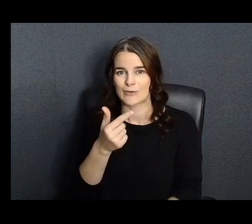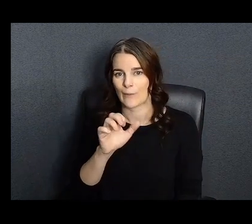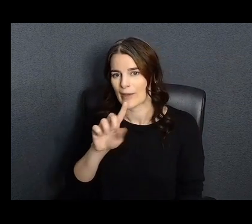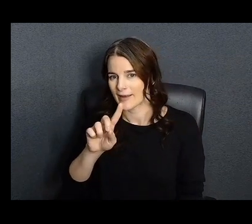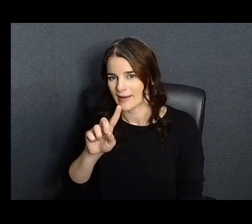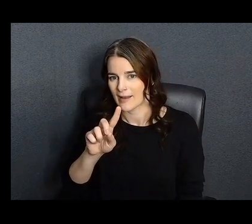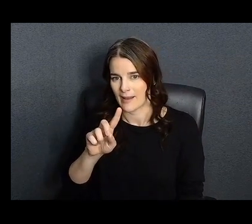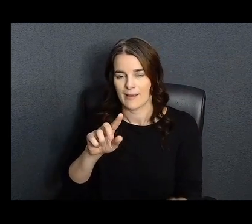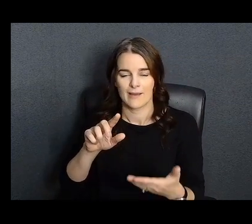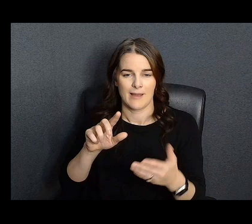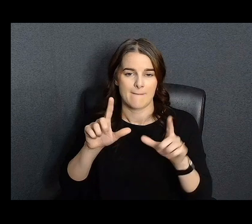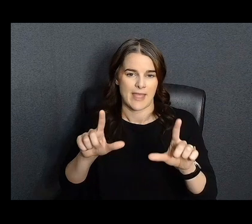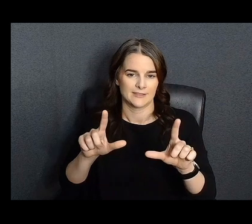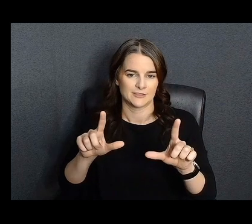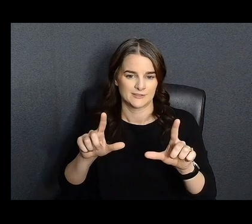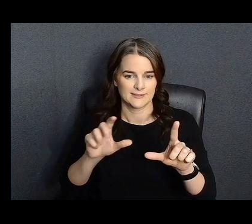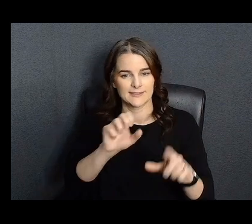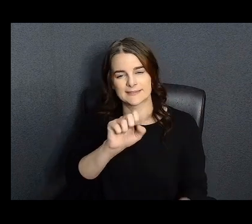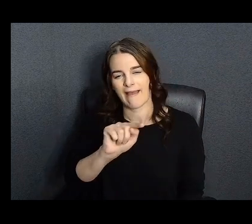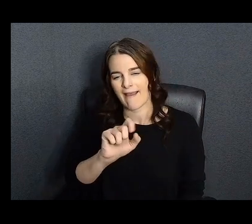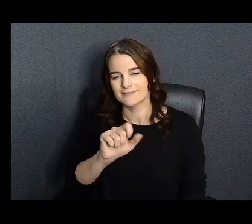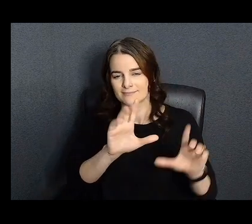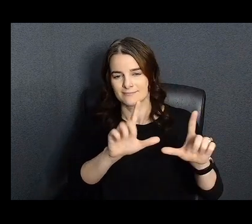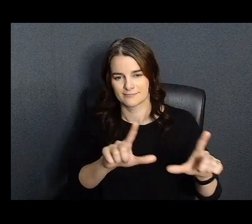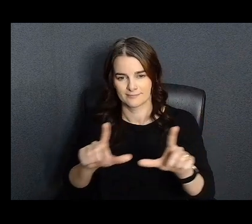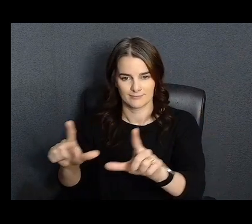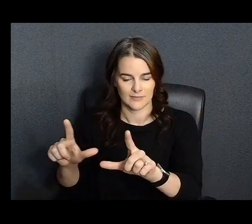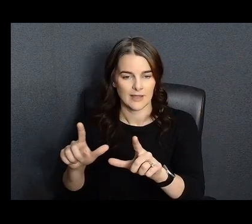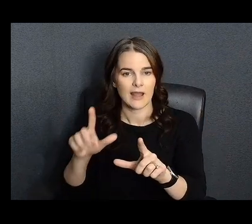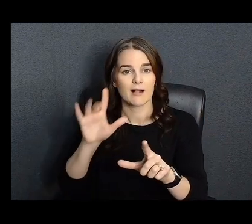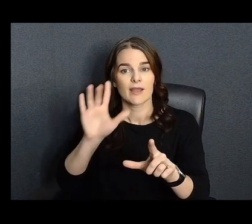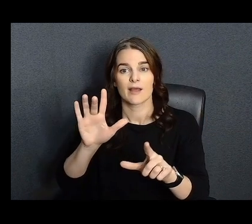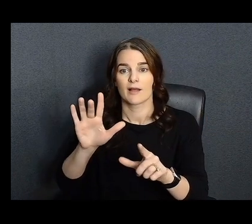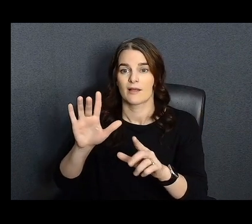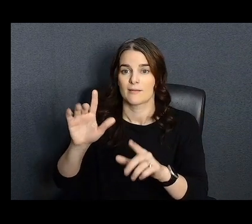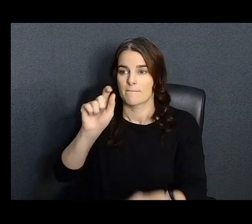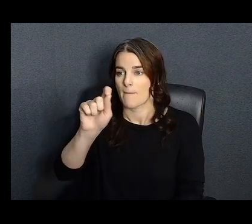I would click the three buttons on top. Edit grid.